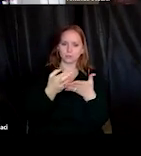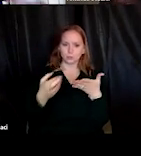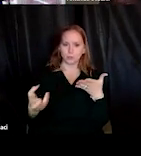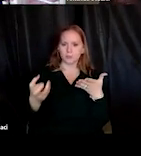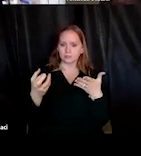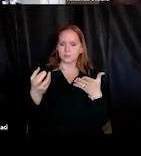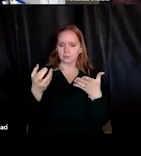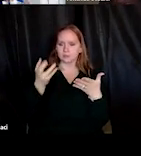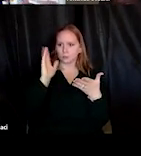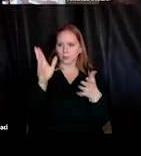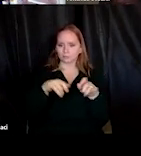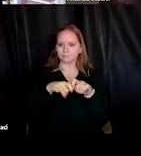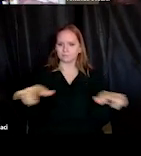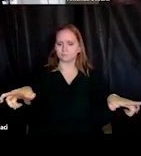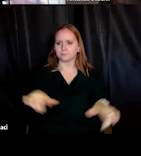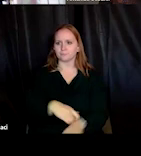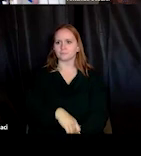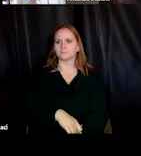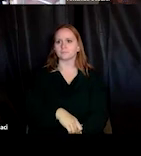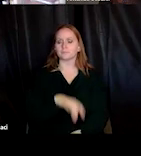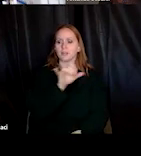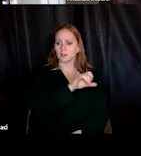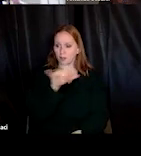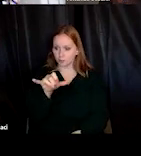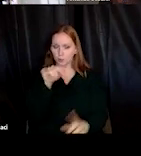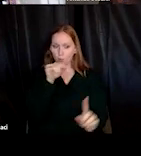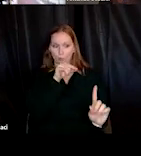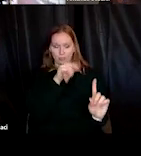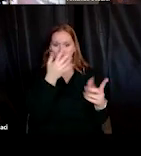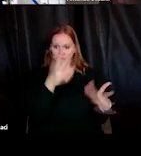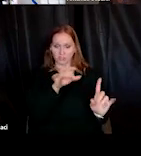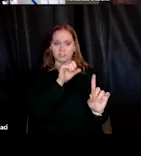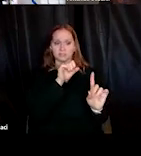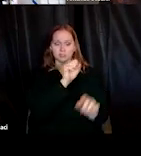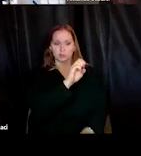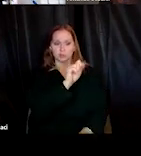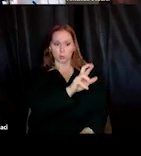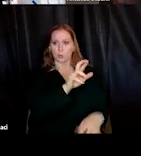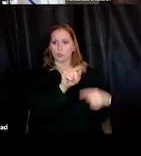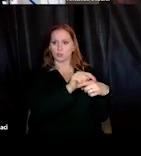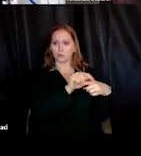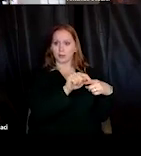And vice versa, there are folks who are SOAR-trained, but may not know how to connect to their local CoC.